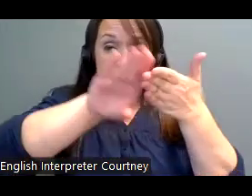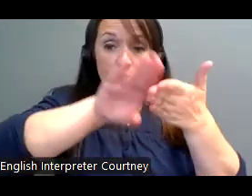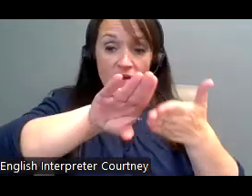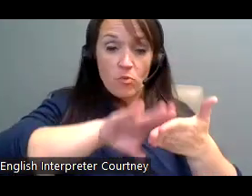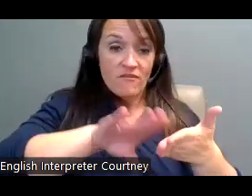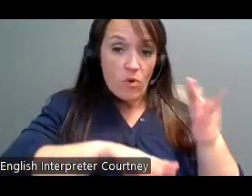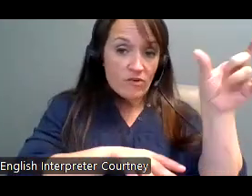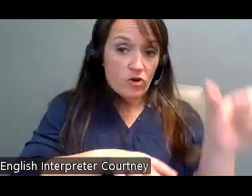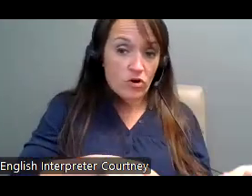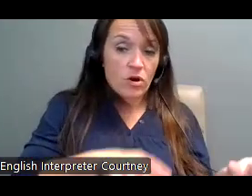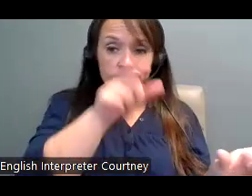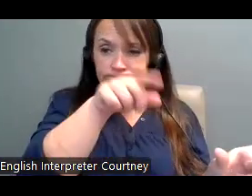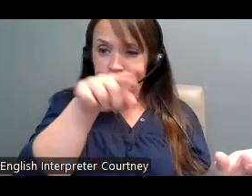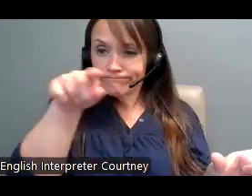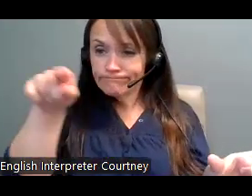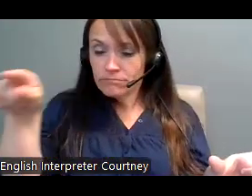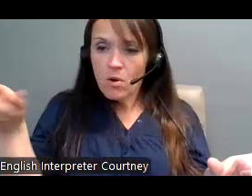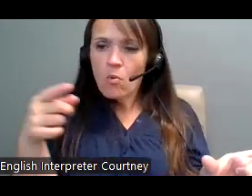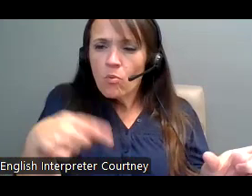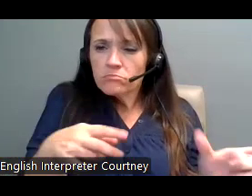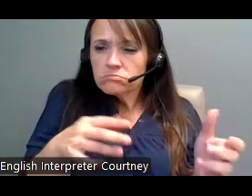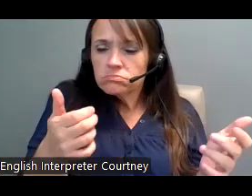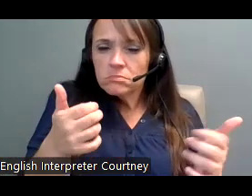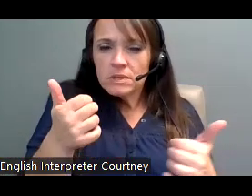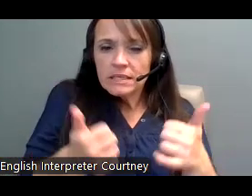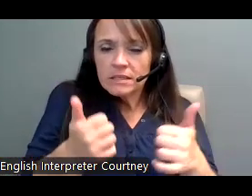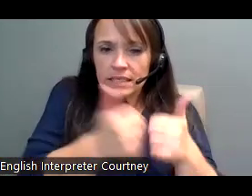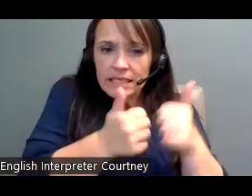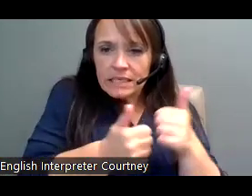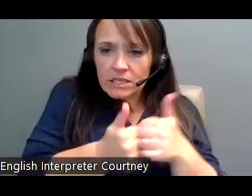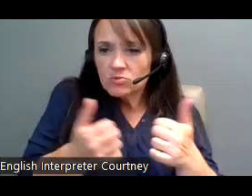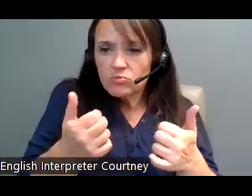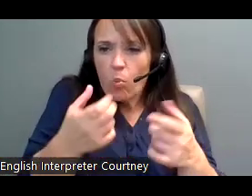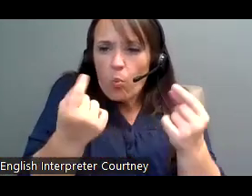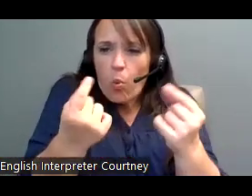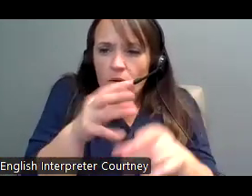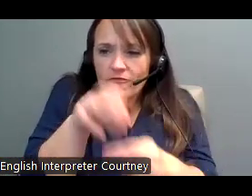goes through, if you go underneath, you can go to our particular waiver and pull up charts which